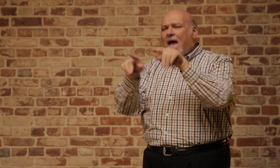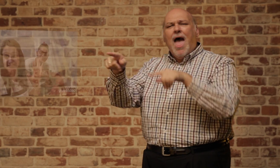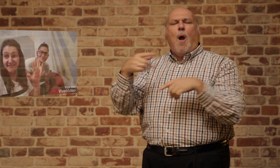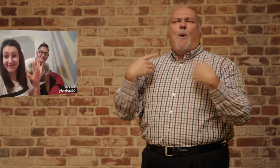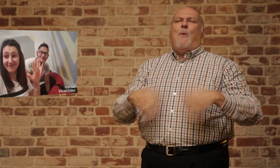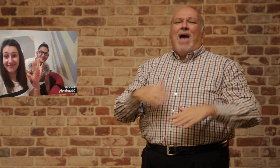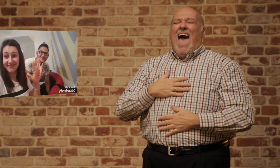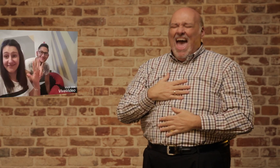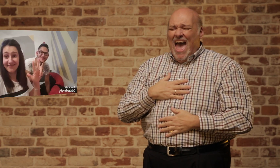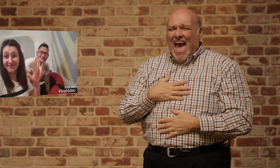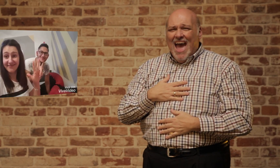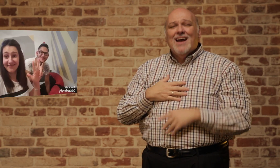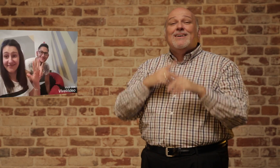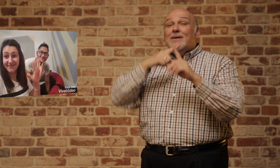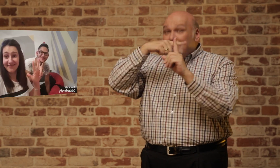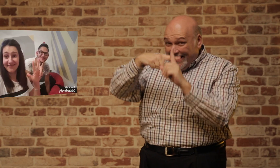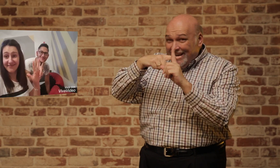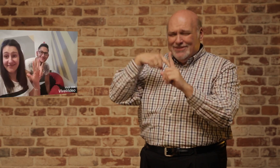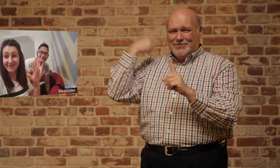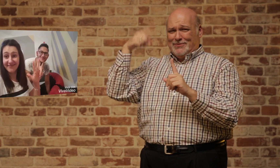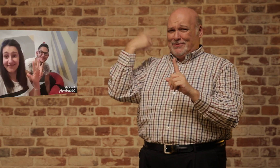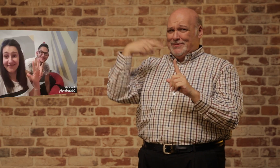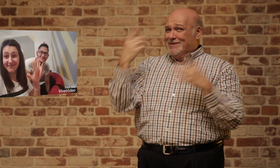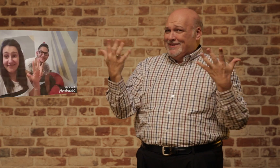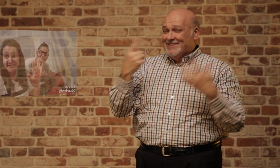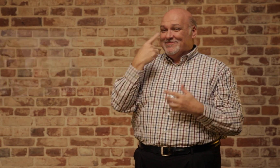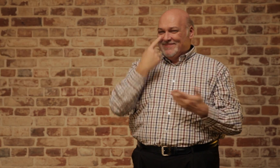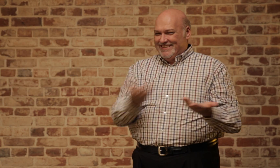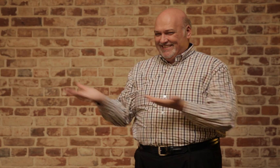I saw one that was so funny and crazy. Let’s have a look.